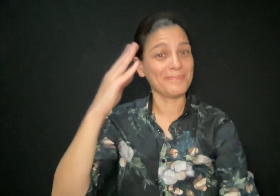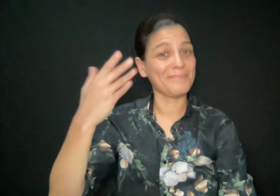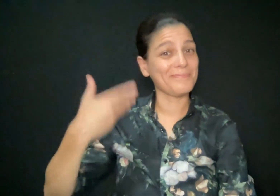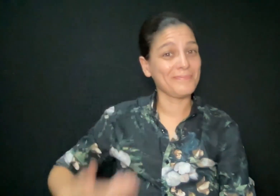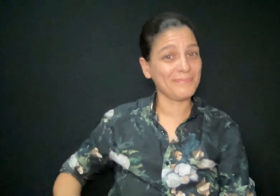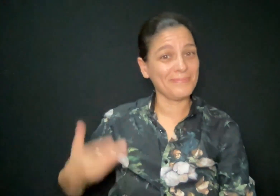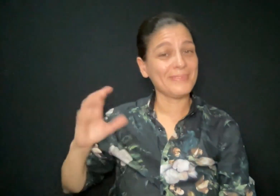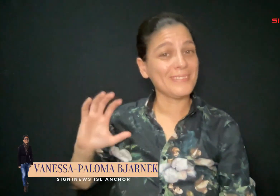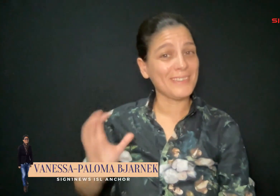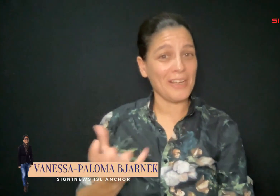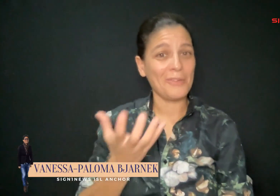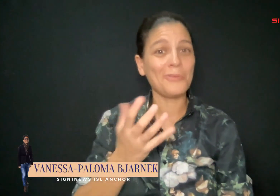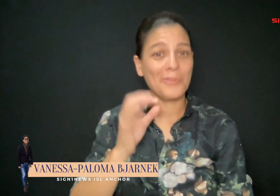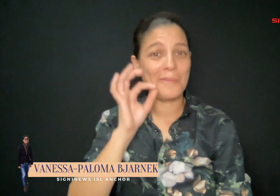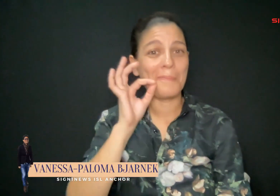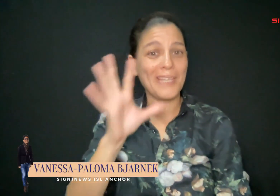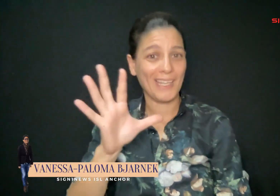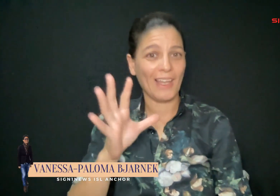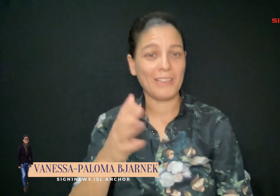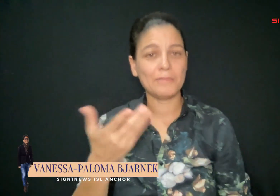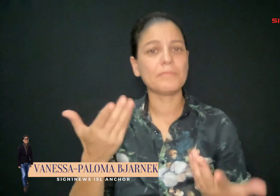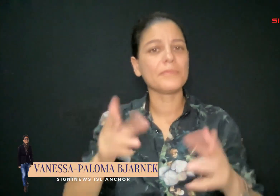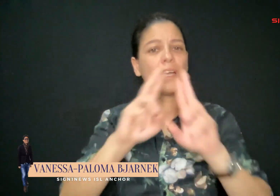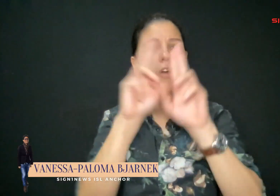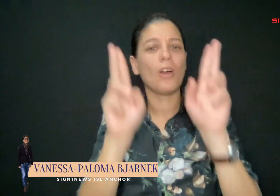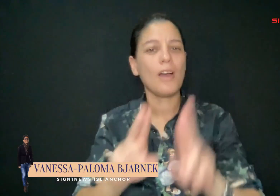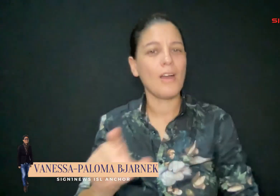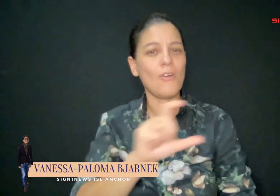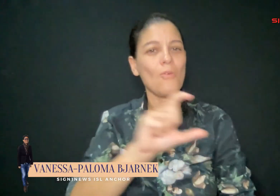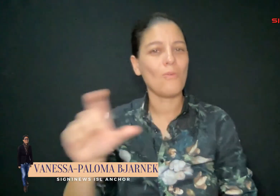Hello everyone I'm Sign1News anchor Vanessa Paloma Bjarnek here's a quick look at the